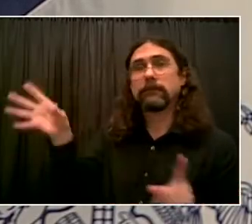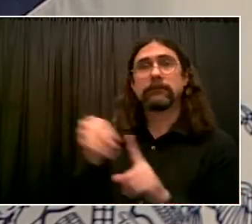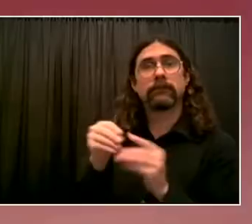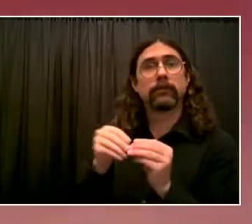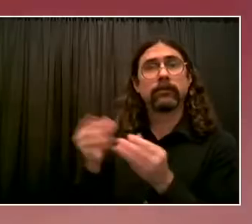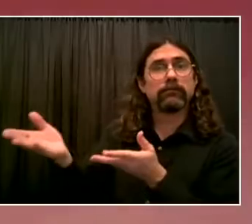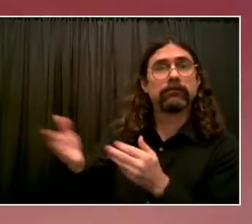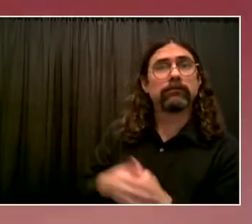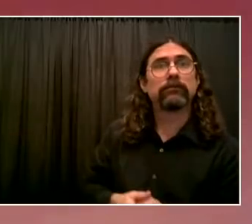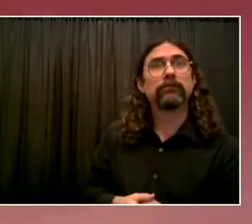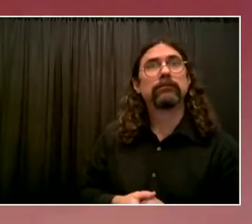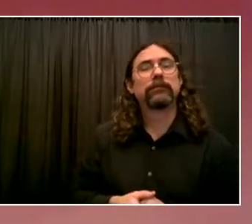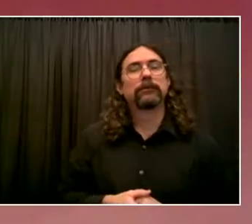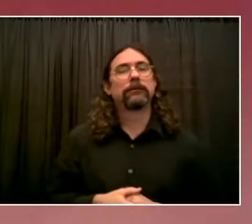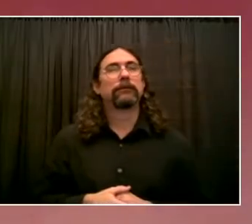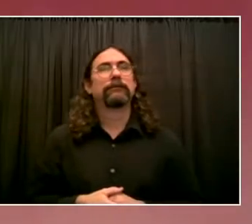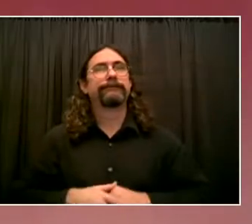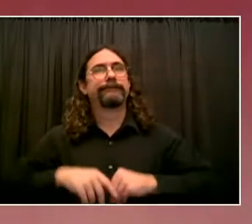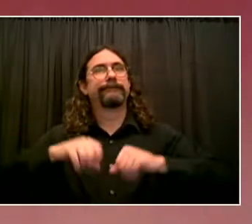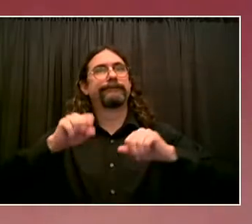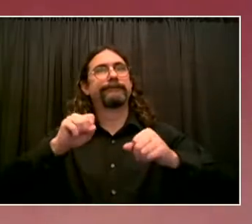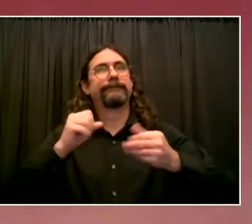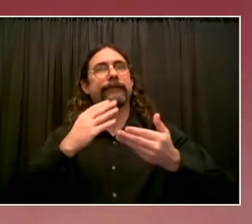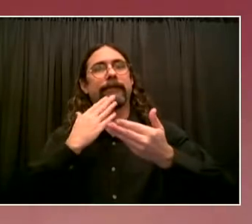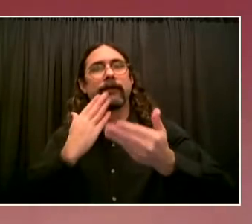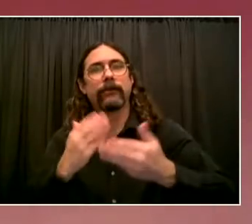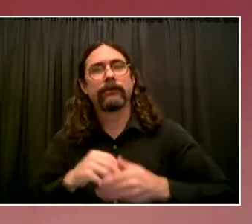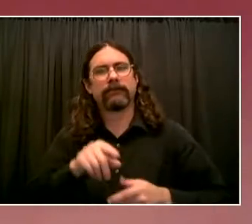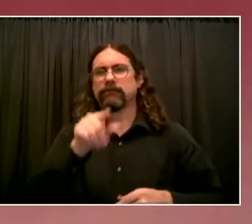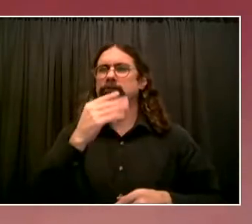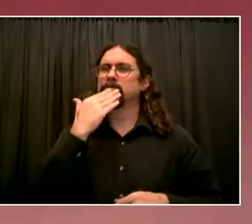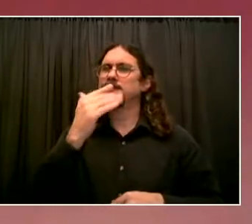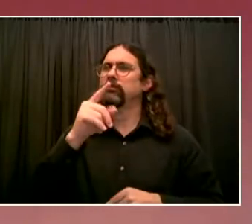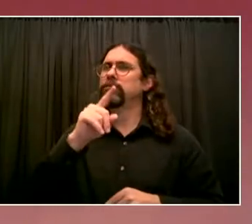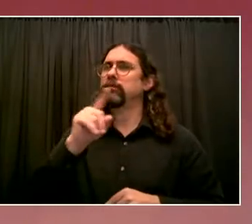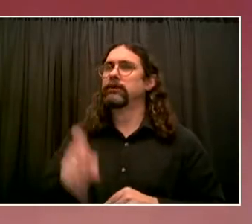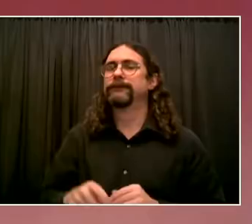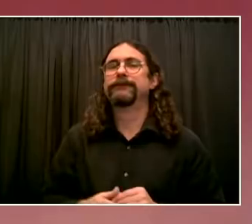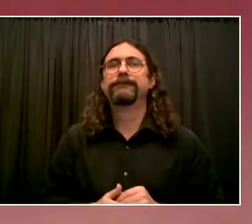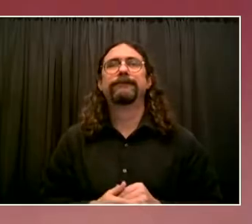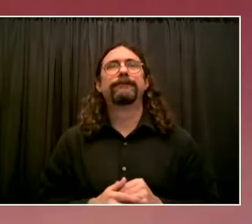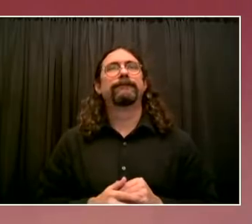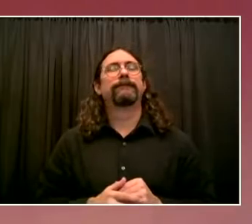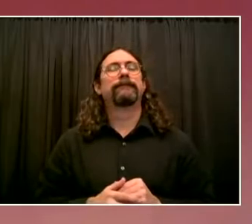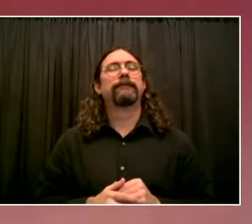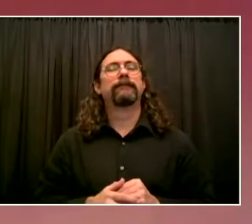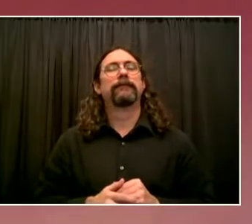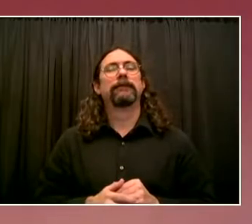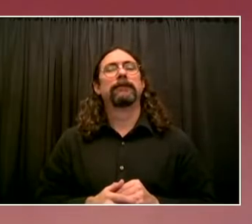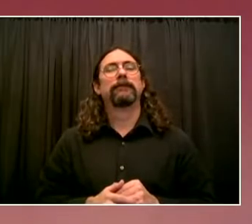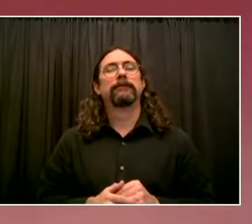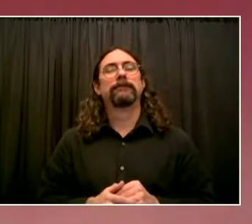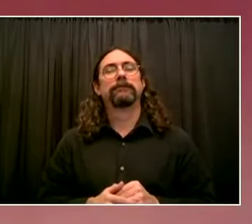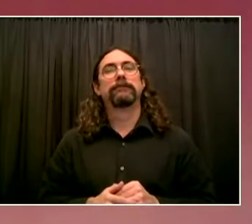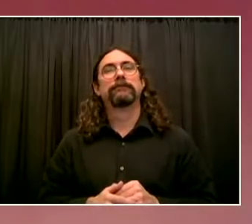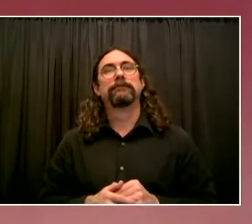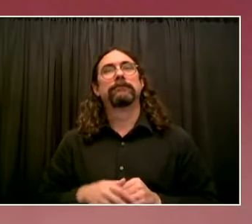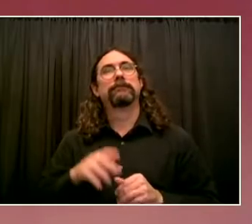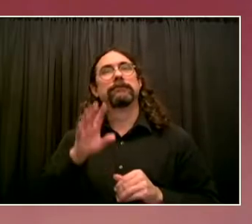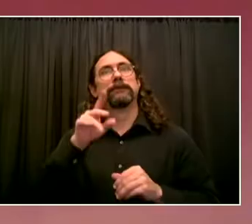COULD YOU SPEAK ABOUT E TH FEDERALLY SUPPORTED CLINICS AND HOW WE ARE APPROACHING THEM WITH THE INCENTIVE? WHERE WE ARE NOW AWARE WE MIGHT BE GOING WITH IT? YES MR. MAYOR. REALLY GREAT QUESTION.